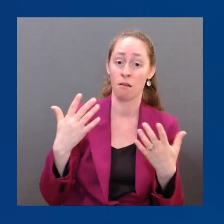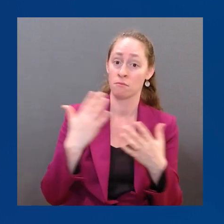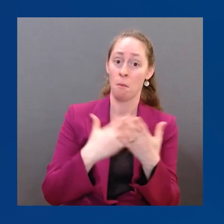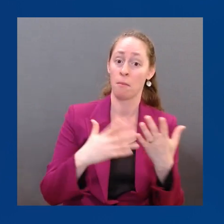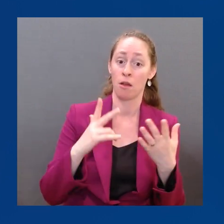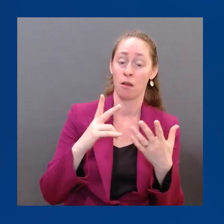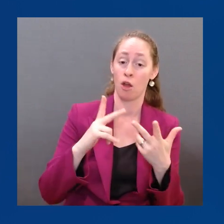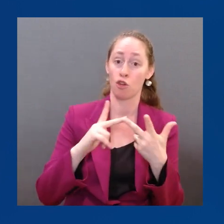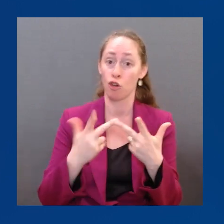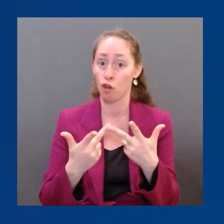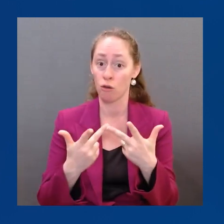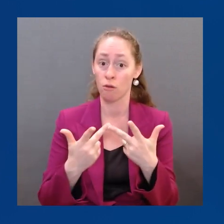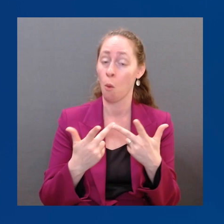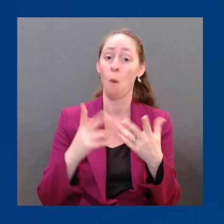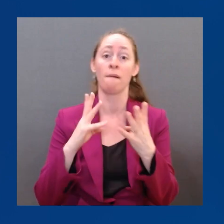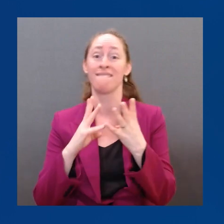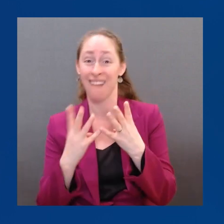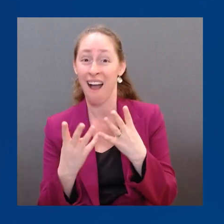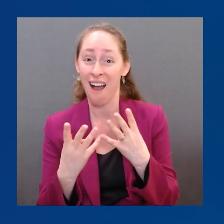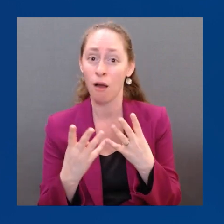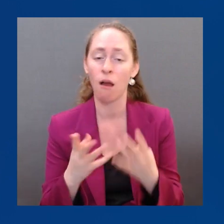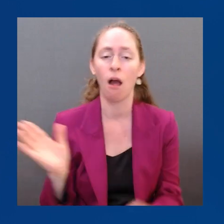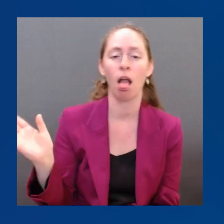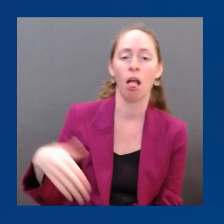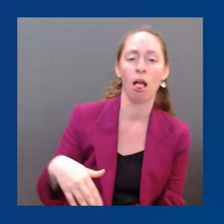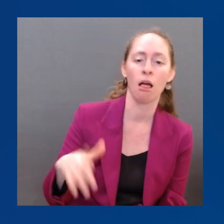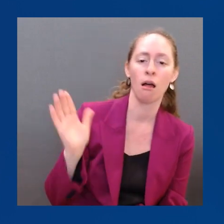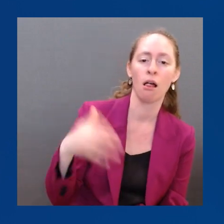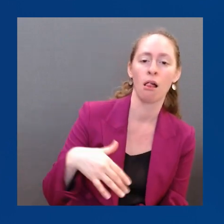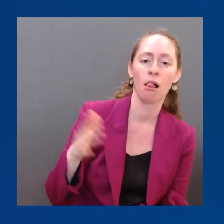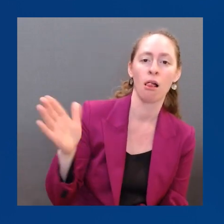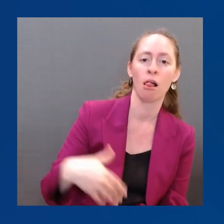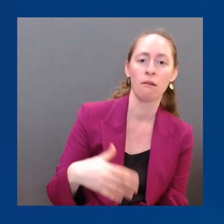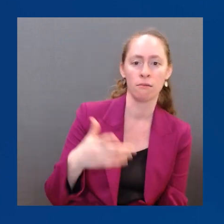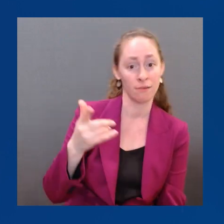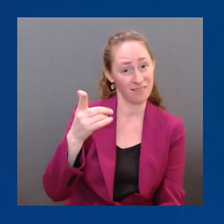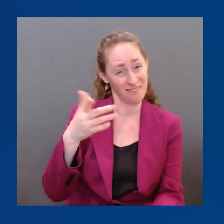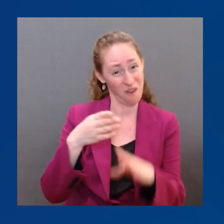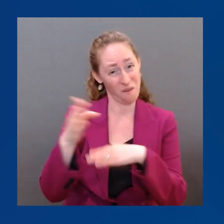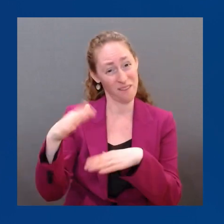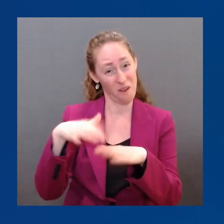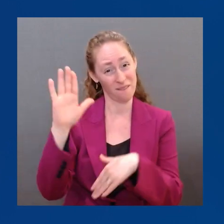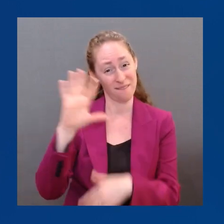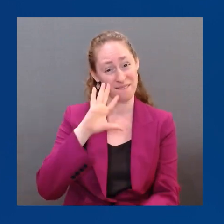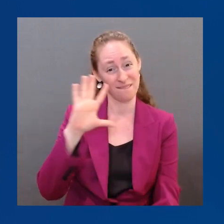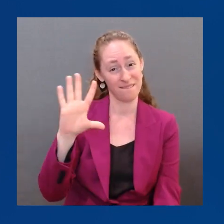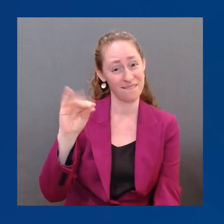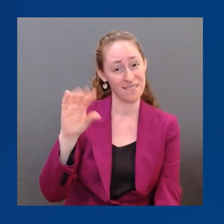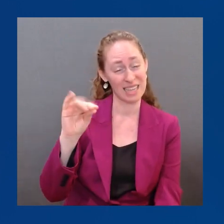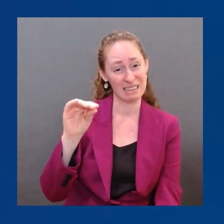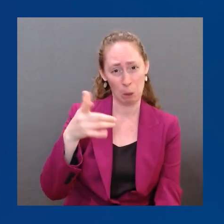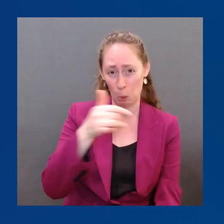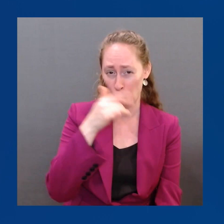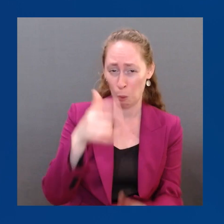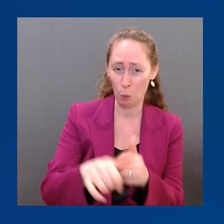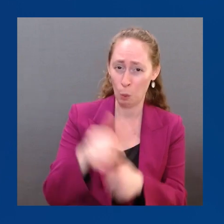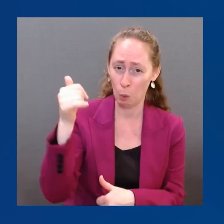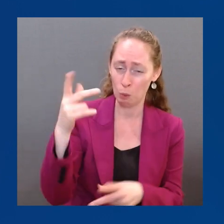So, for those over 50, those are the people who are most at risk of severe disease. And we really do want them to go ahead and get that third or fourth dose,